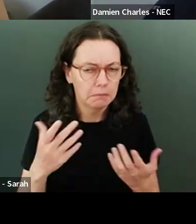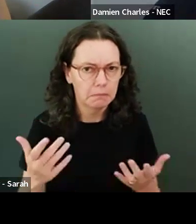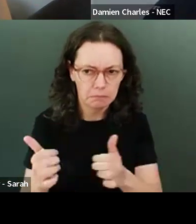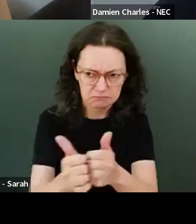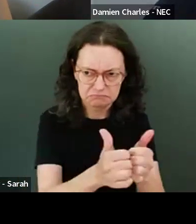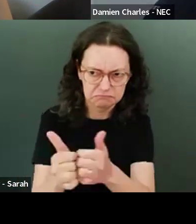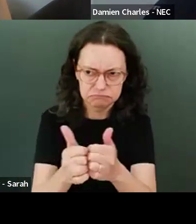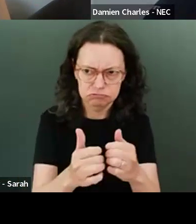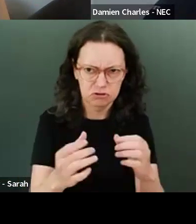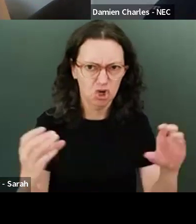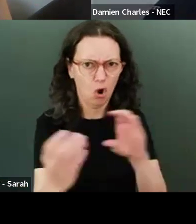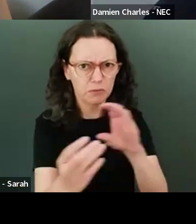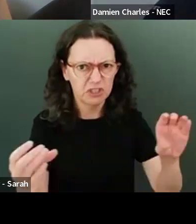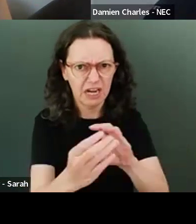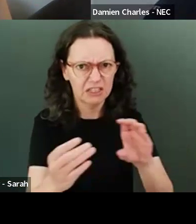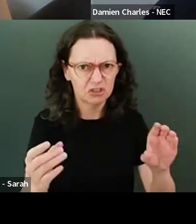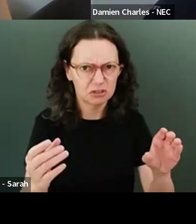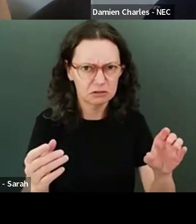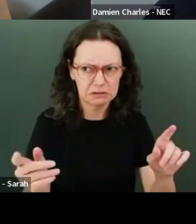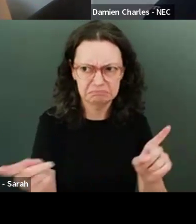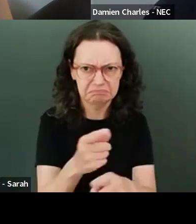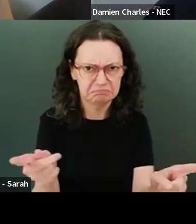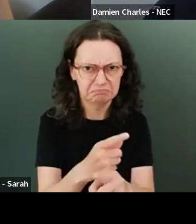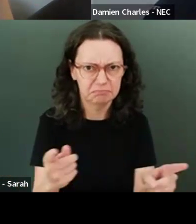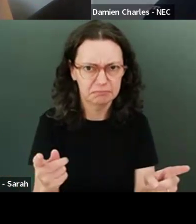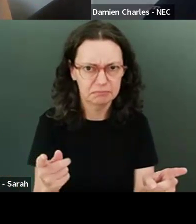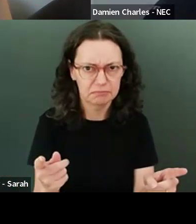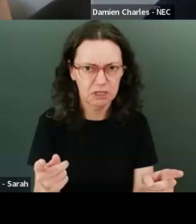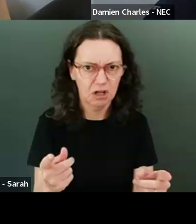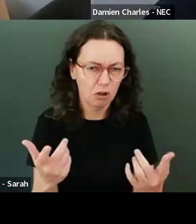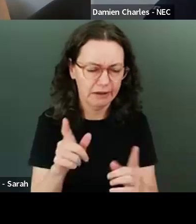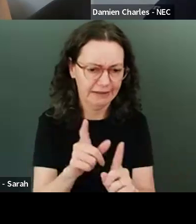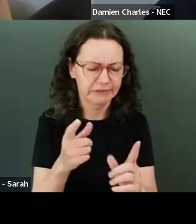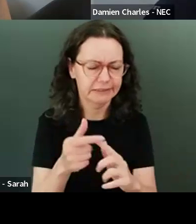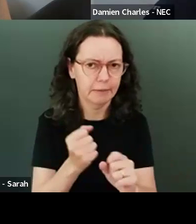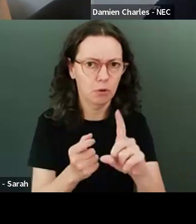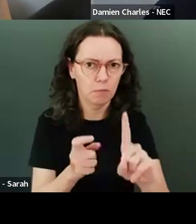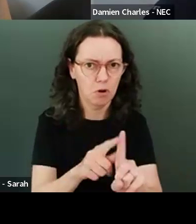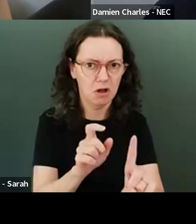that sort of continuity between the different supports that are provided